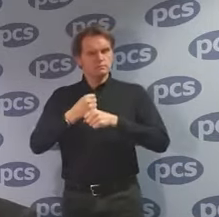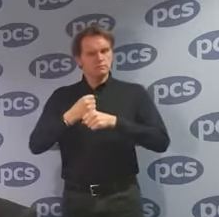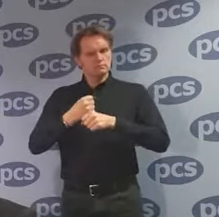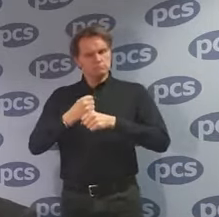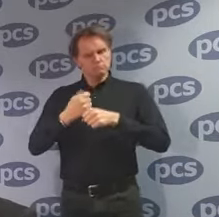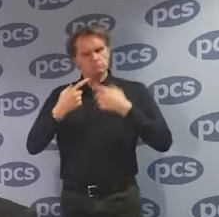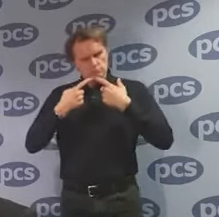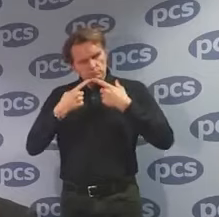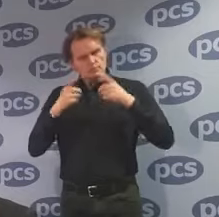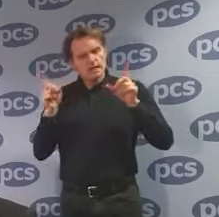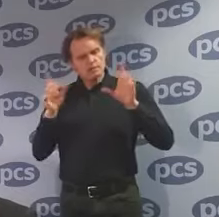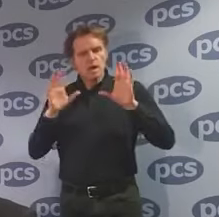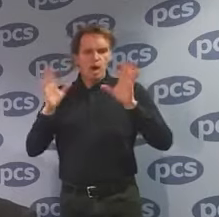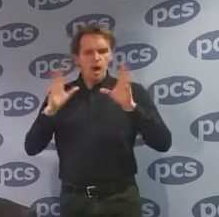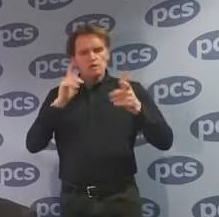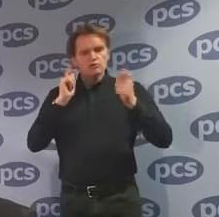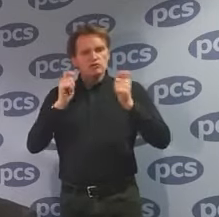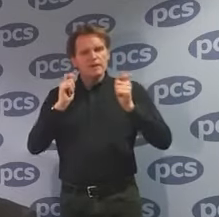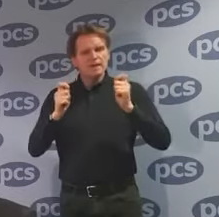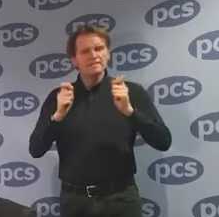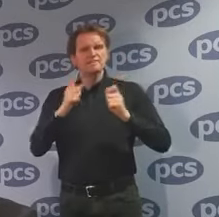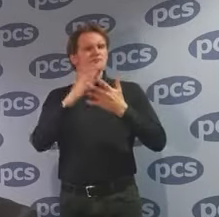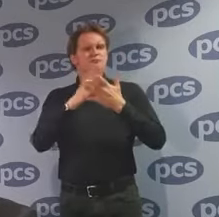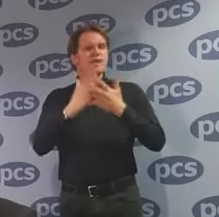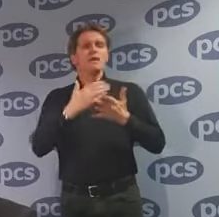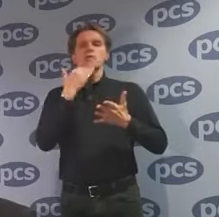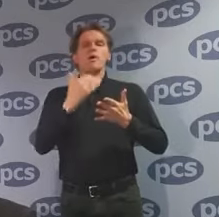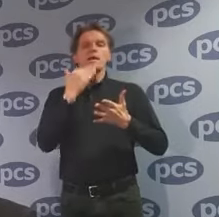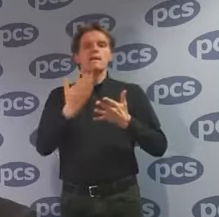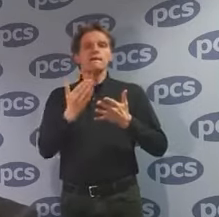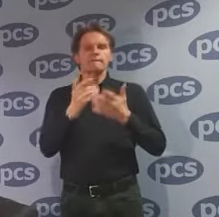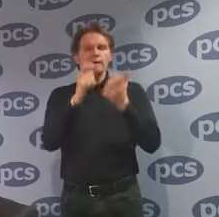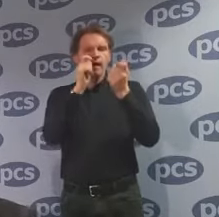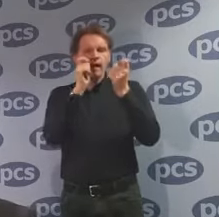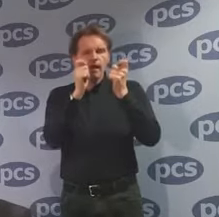that was it was sort of tinkering really. They were cosmetic. Of course we welcome